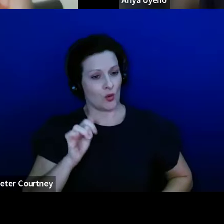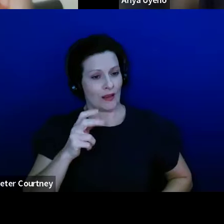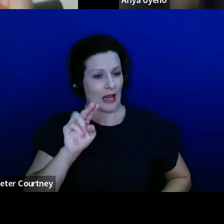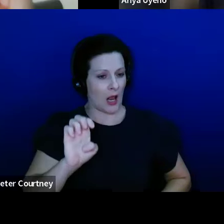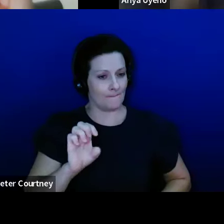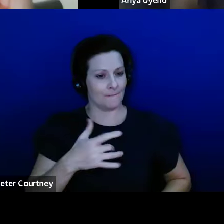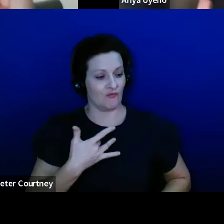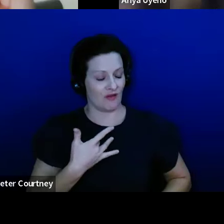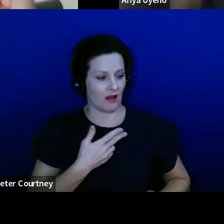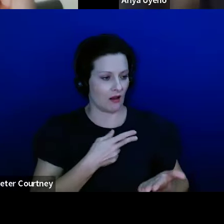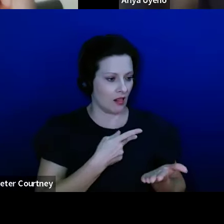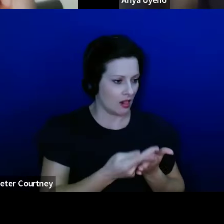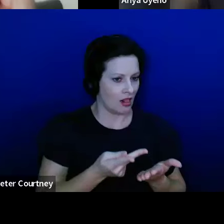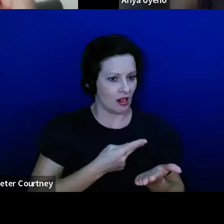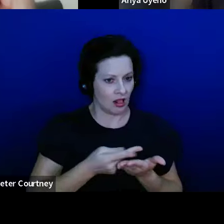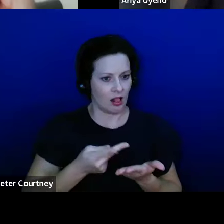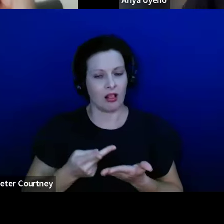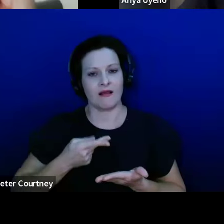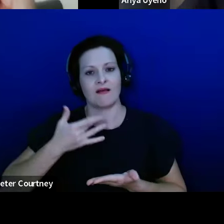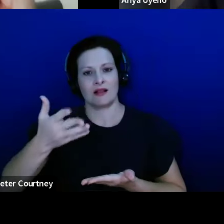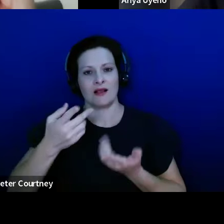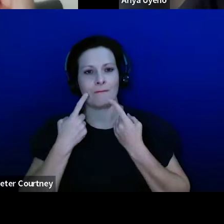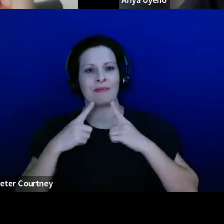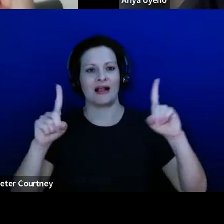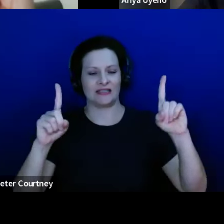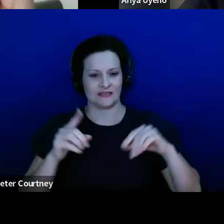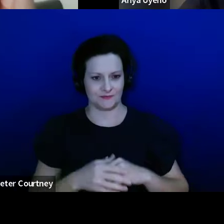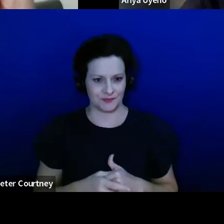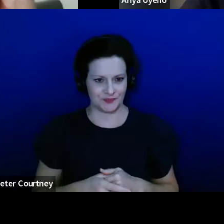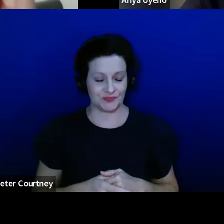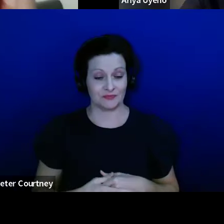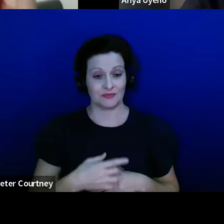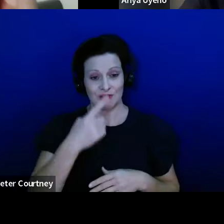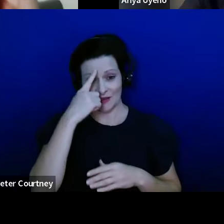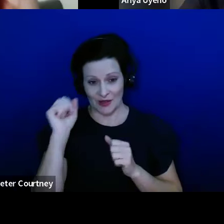and over again in order to get into the position you're now. So I think you are all very uniquely